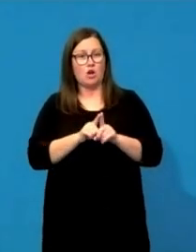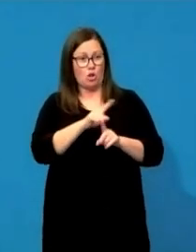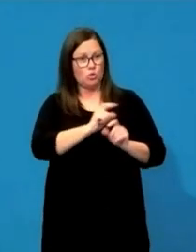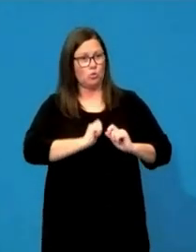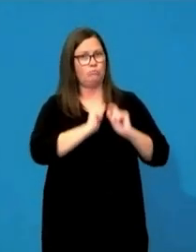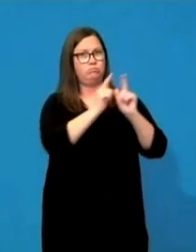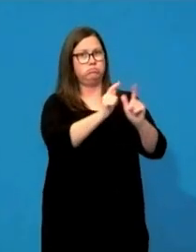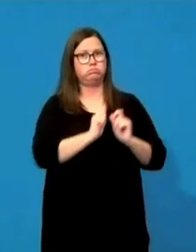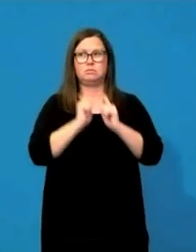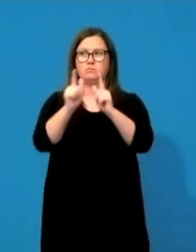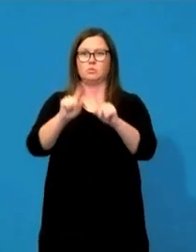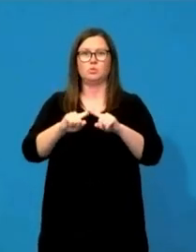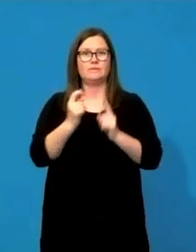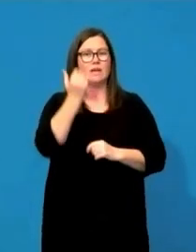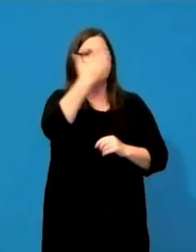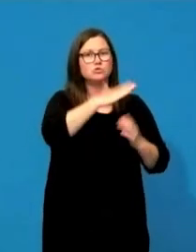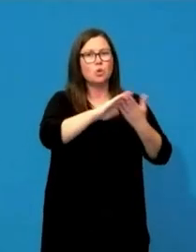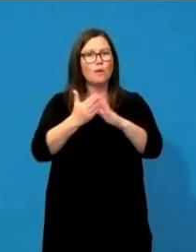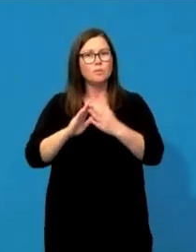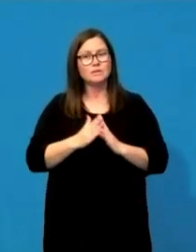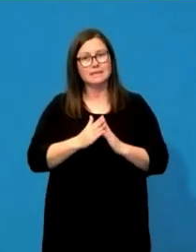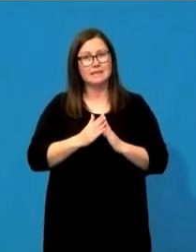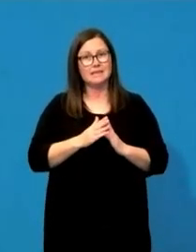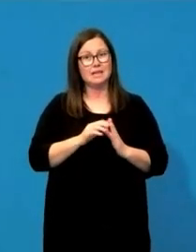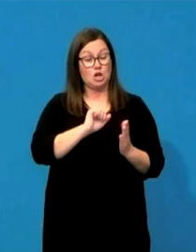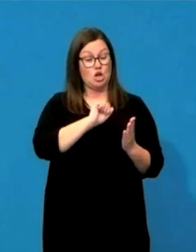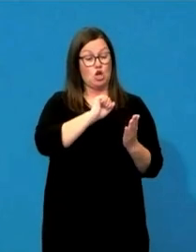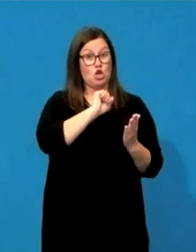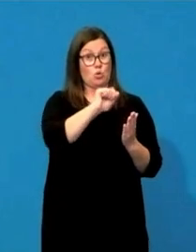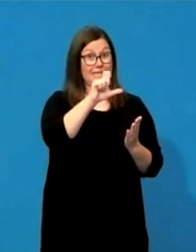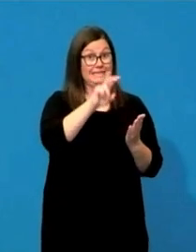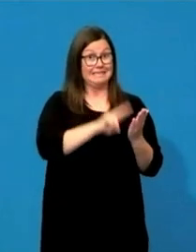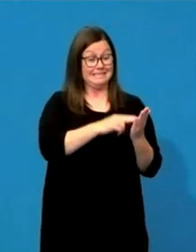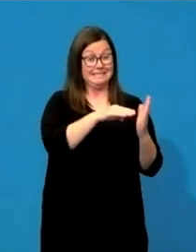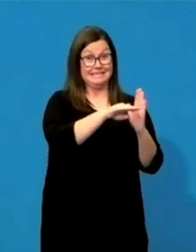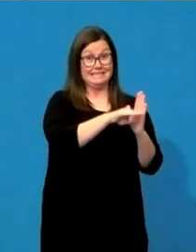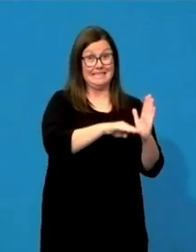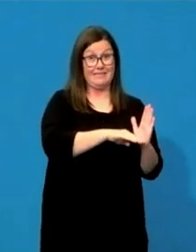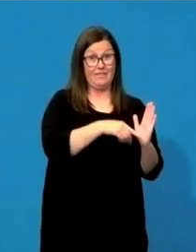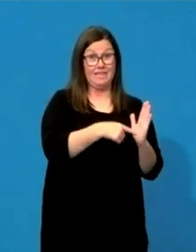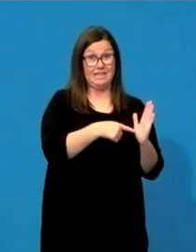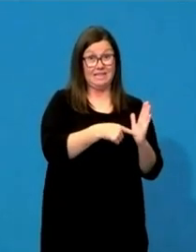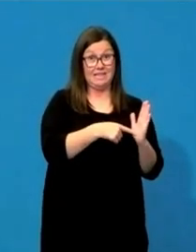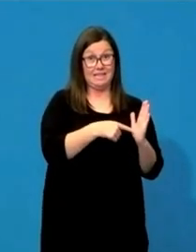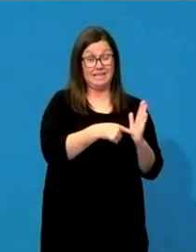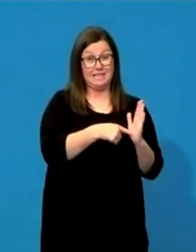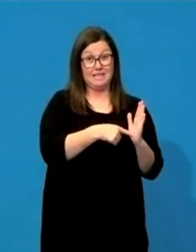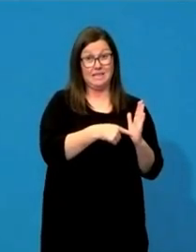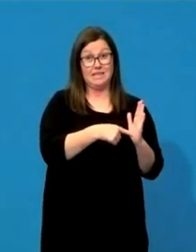Are any of the studies that are referred to in your CV - other than the one, in effect, commissioned by the NDIA - any of those relate Fitzroy?